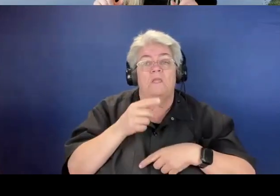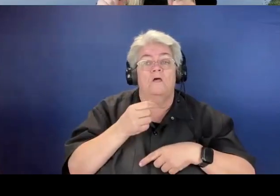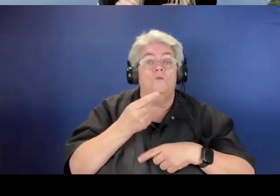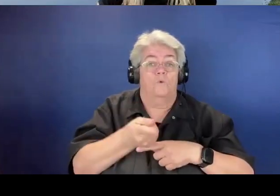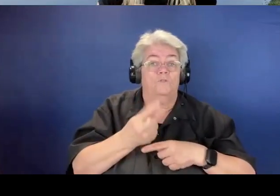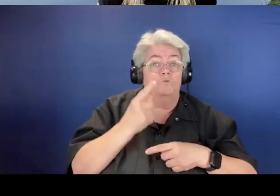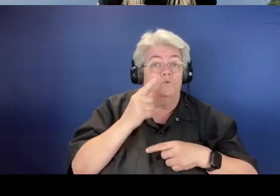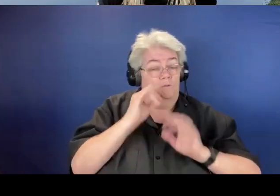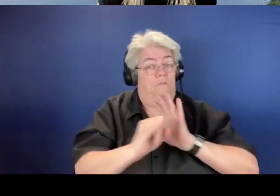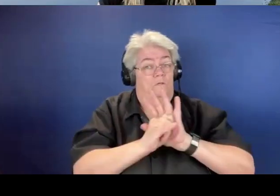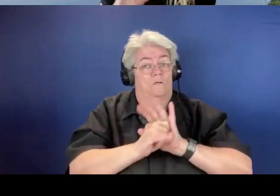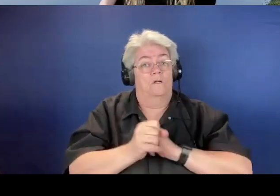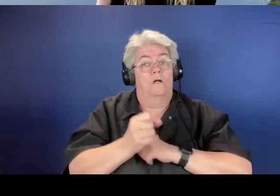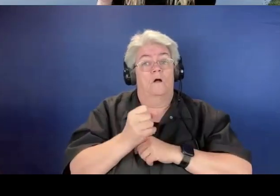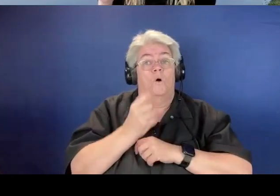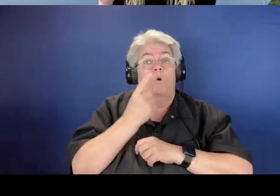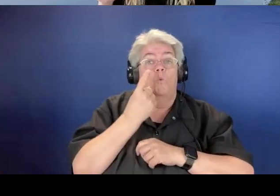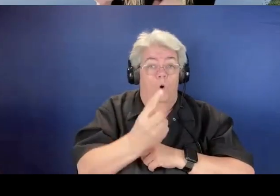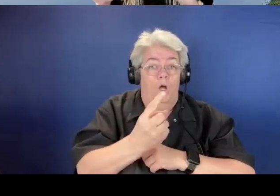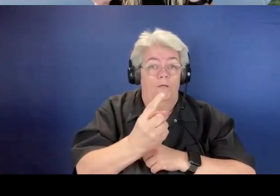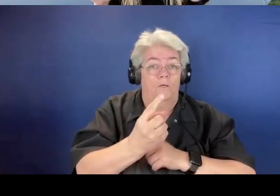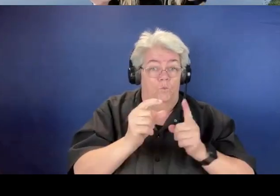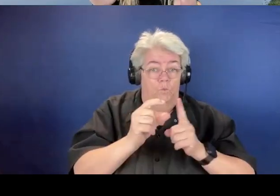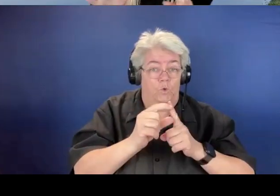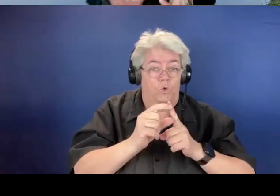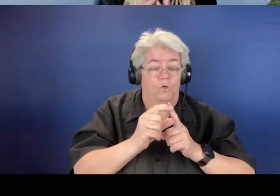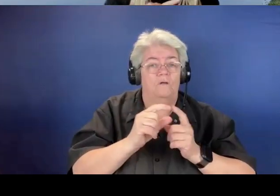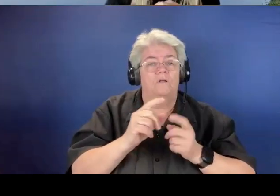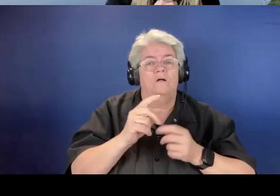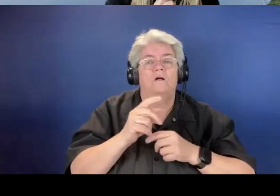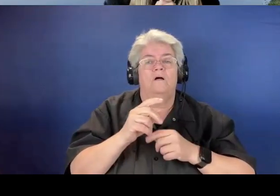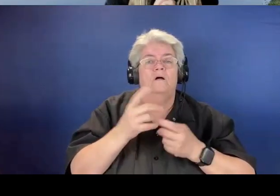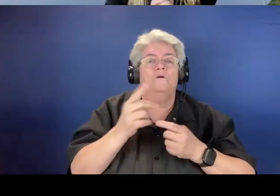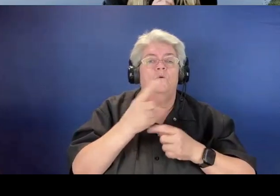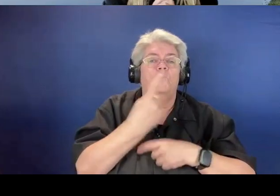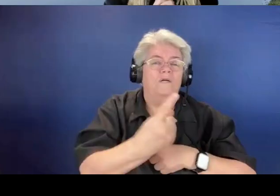two syllable word in English, like dog versus rooster, right?